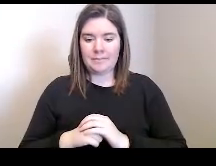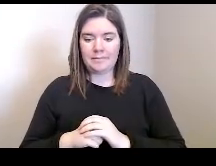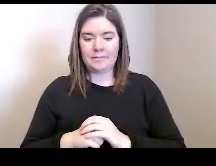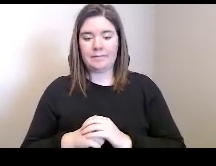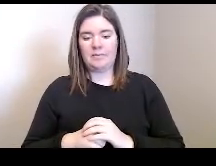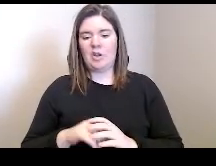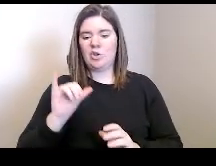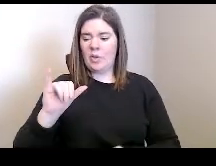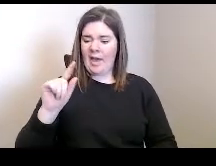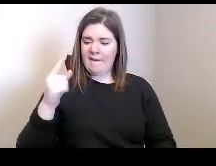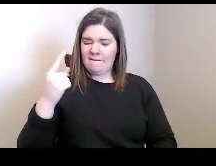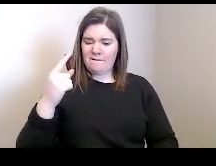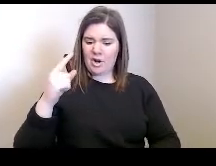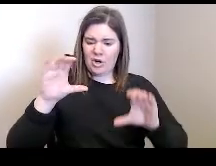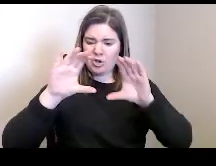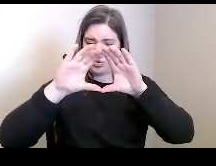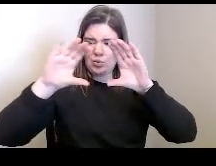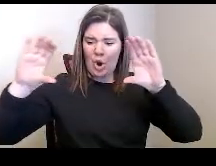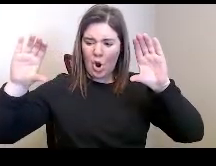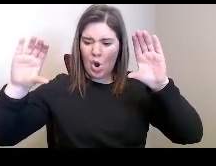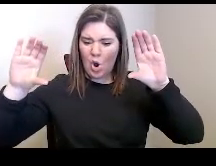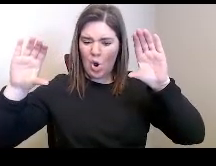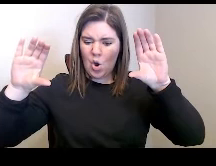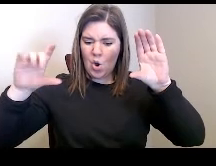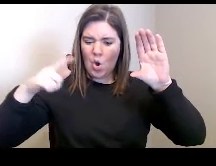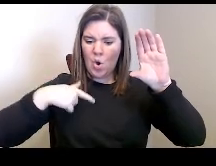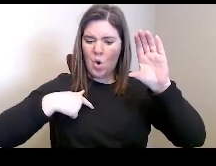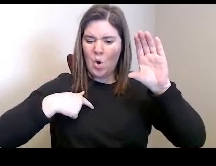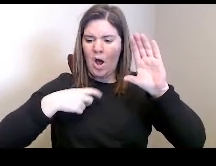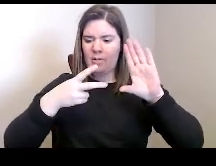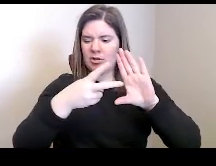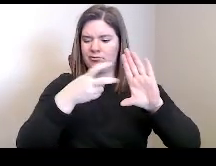And I'm going to paste it right above the table instead.